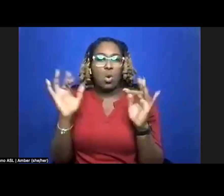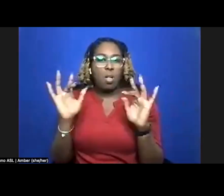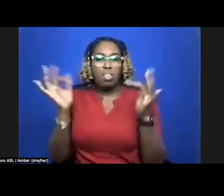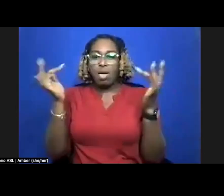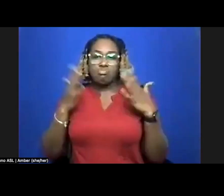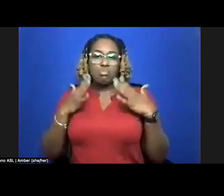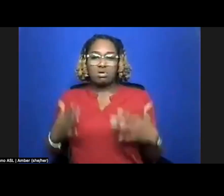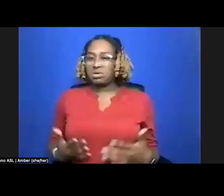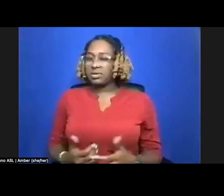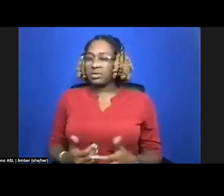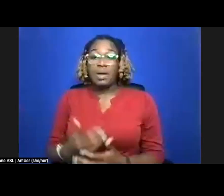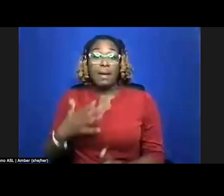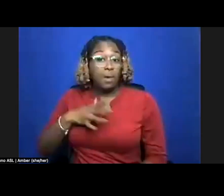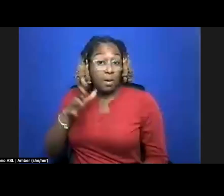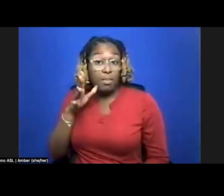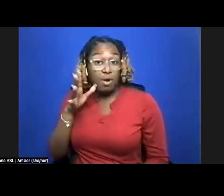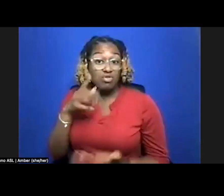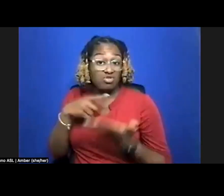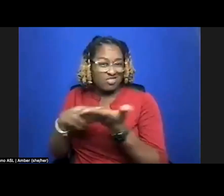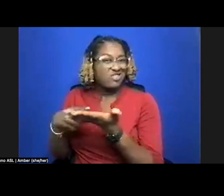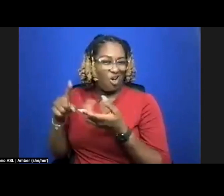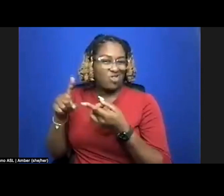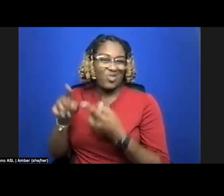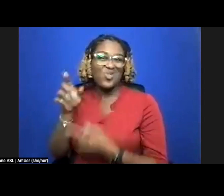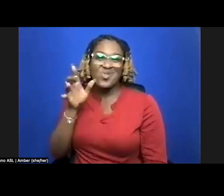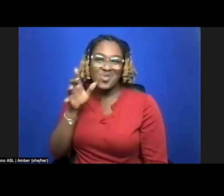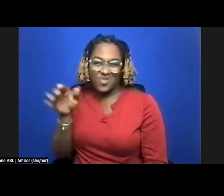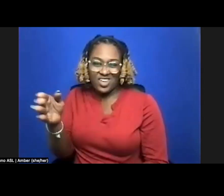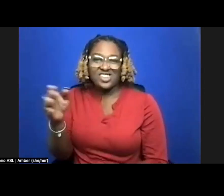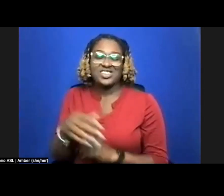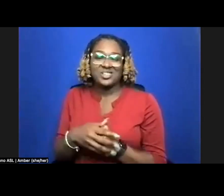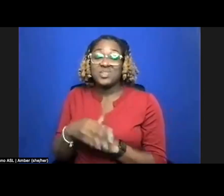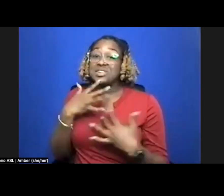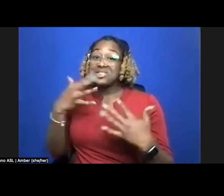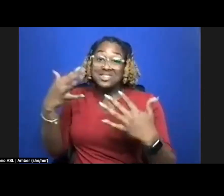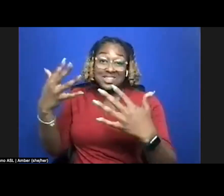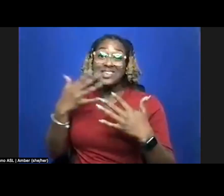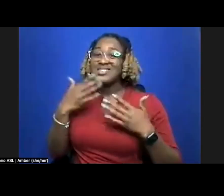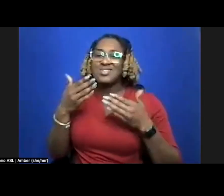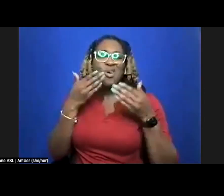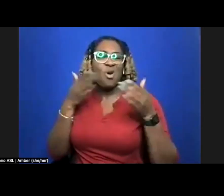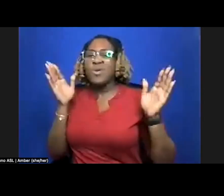my mother talks to fish; she sings to them open mouthed and gully lipped